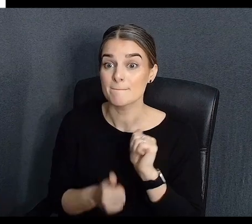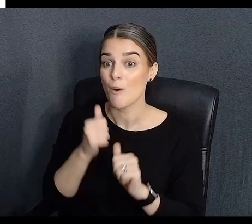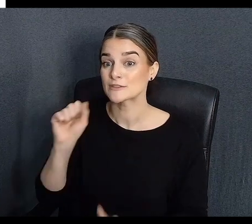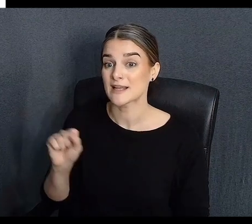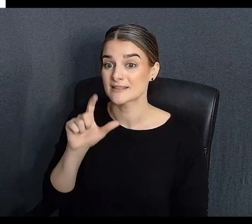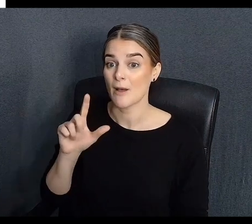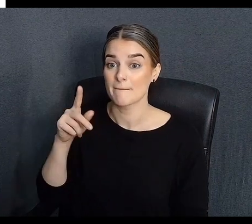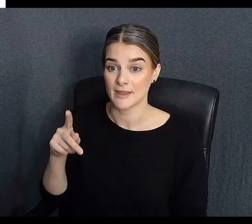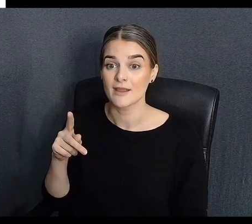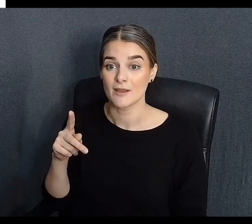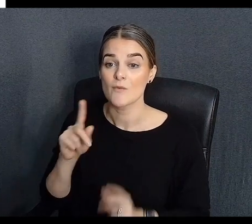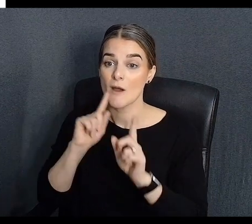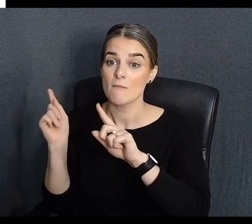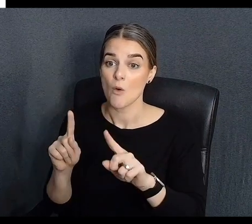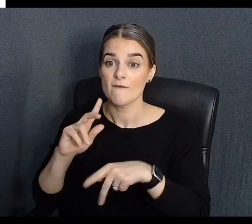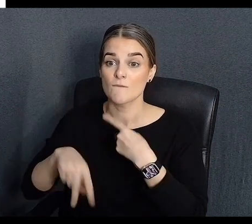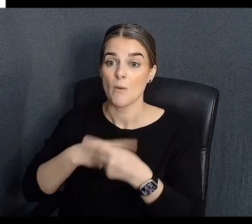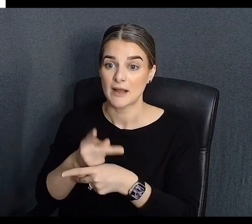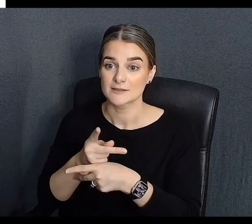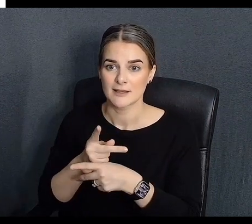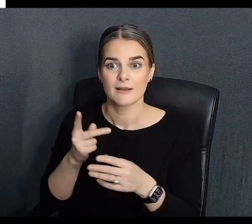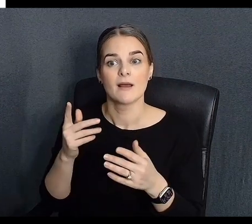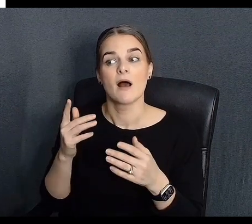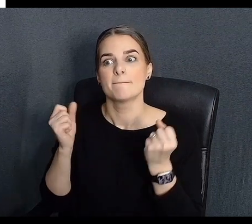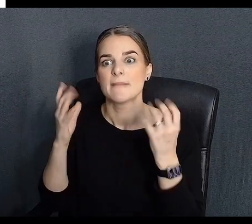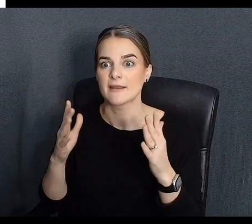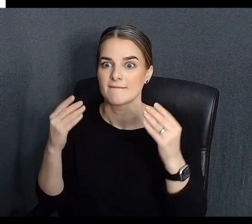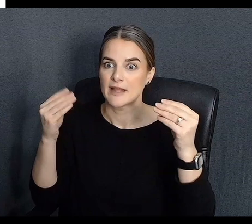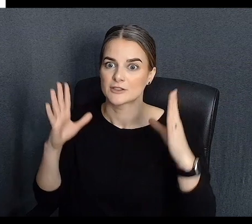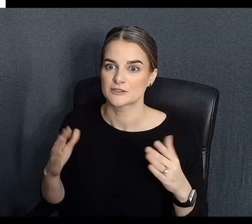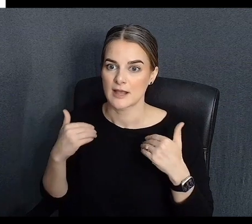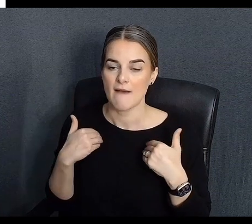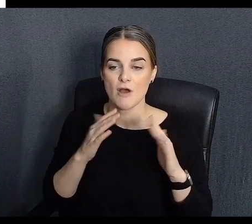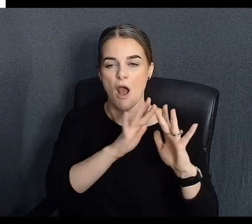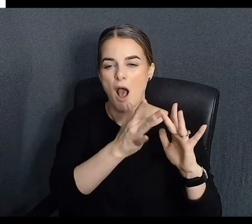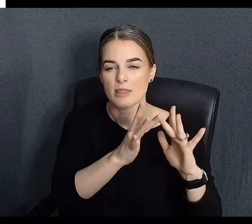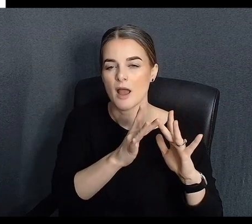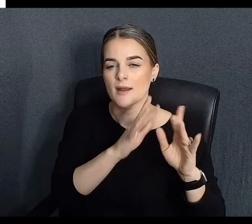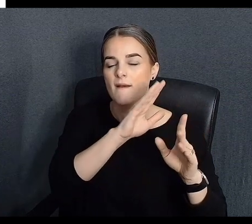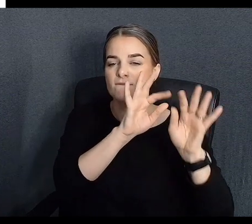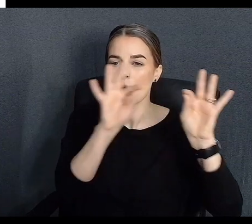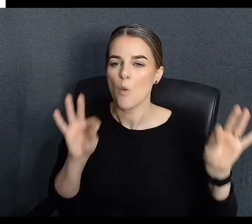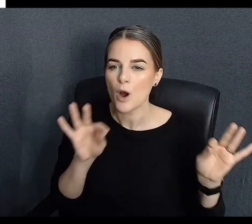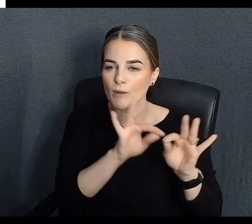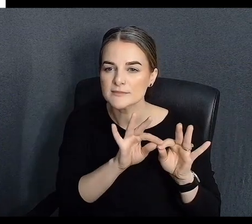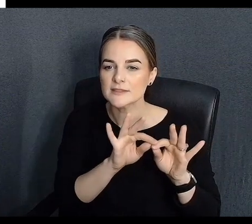A lot of vendors will have online forms or templates to fill out with the information that you need